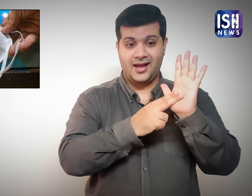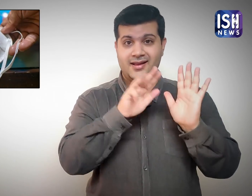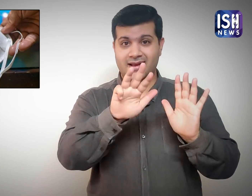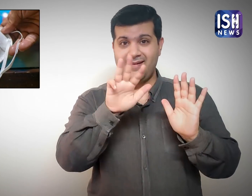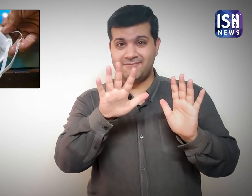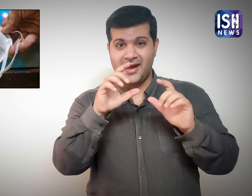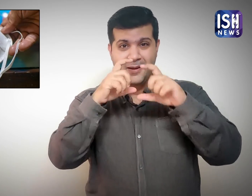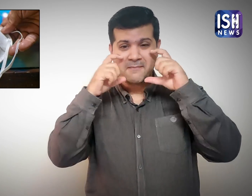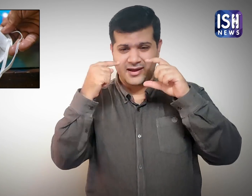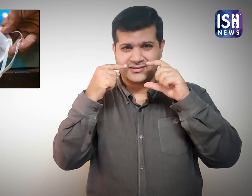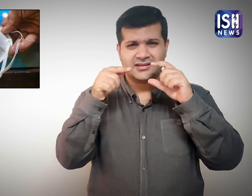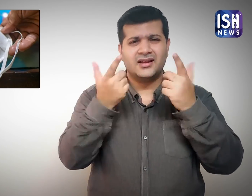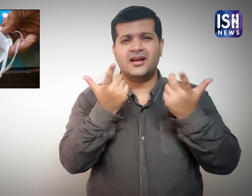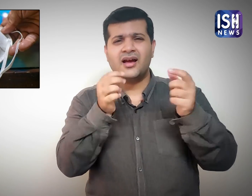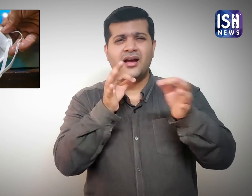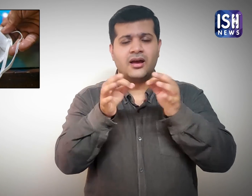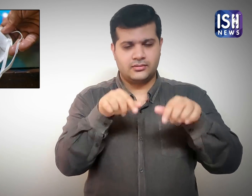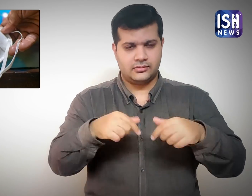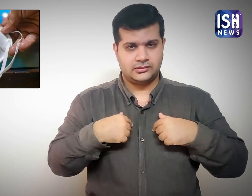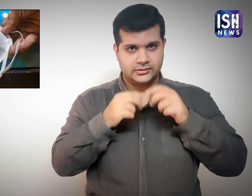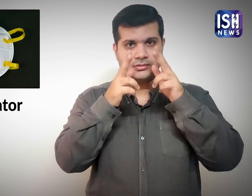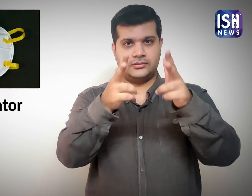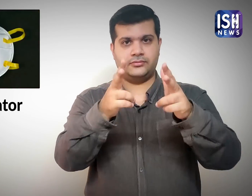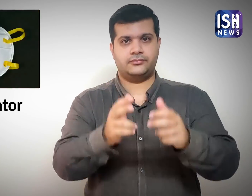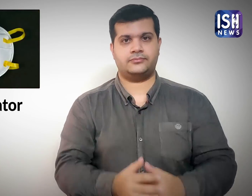I will tell you about the N95 Masks: